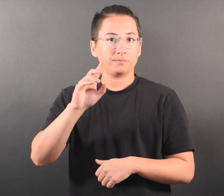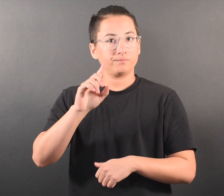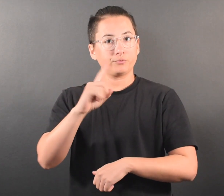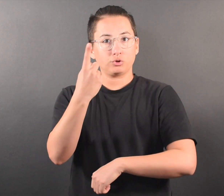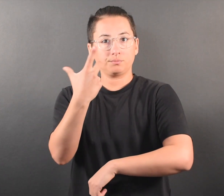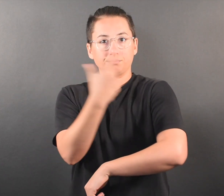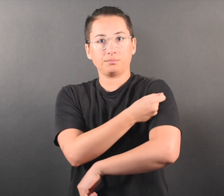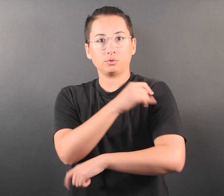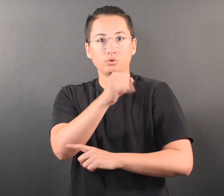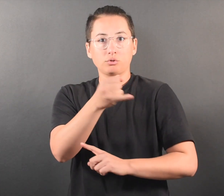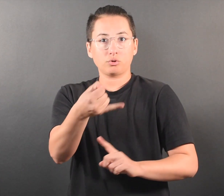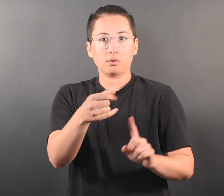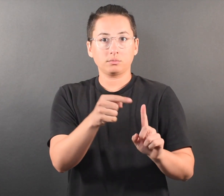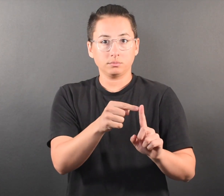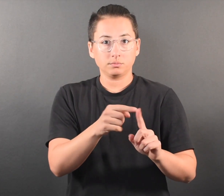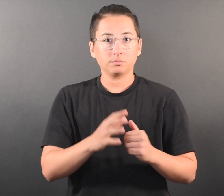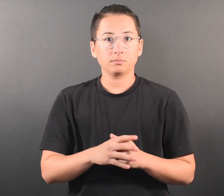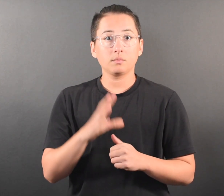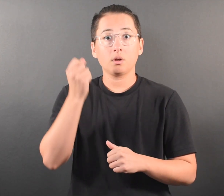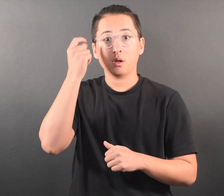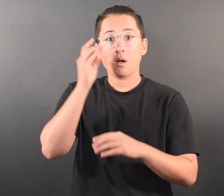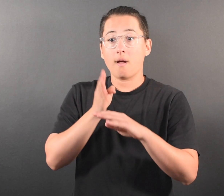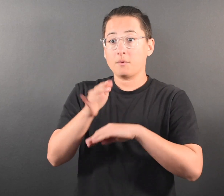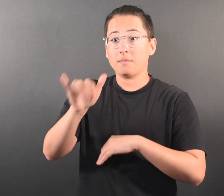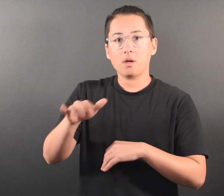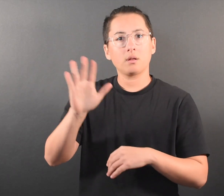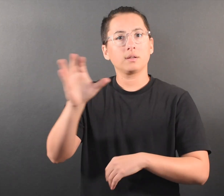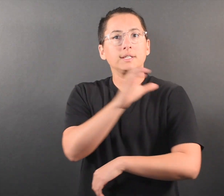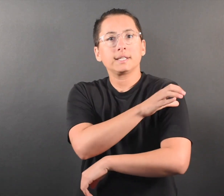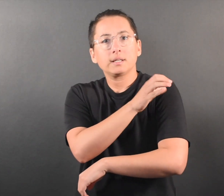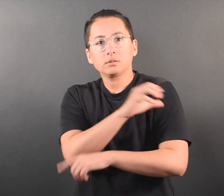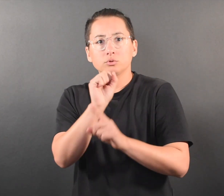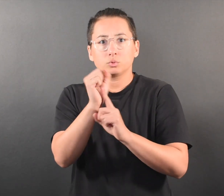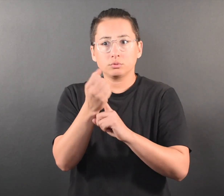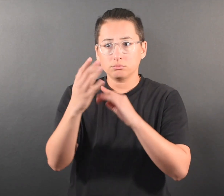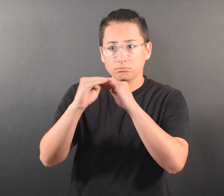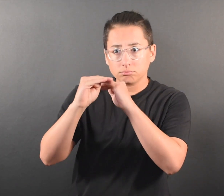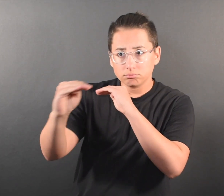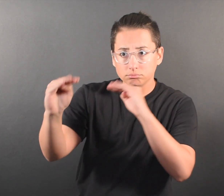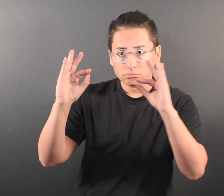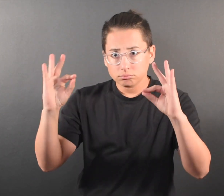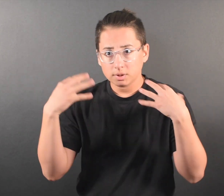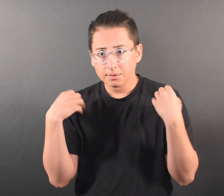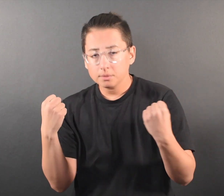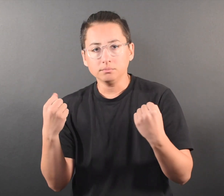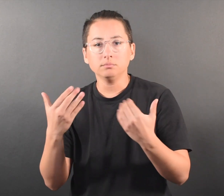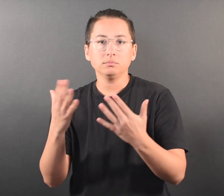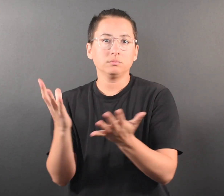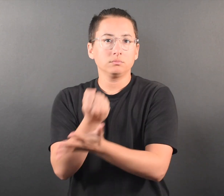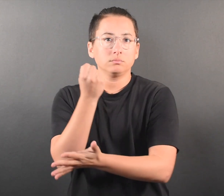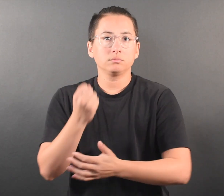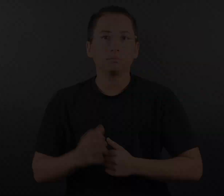their dose of the Johnson & Johnson COVID-19 vaccine and after their clinical condition has